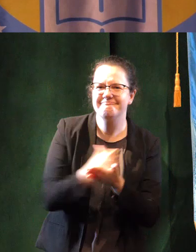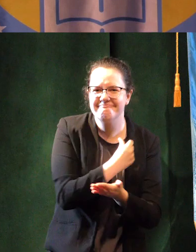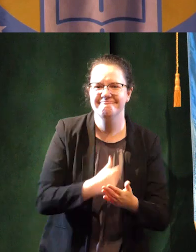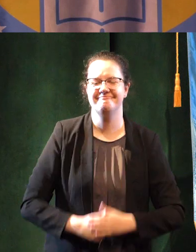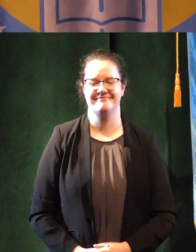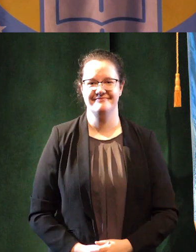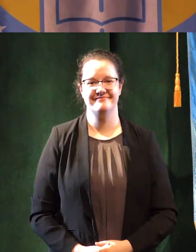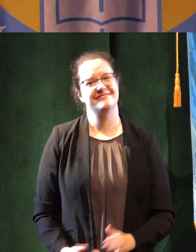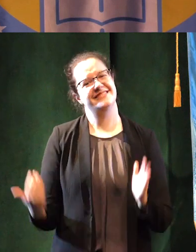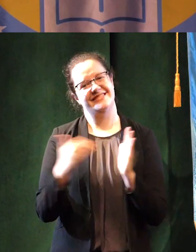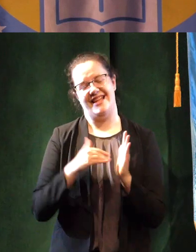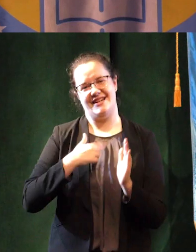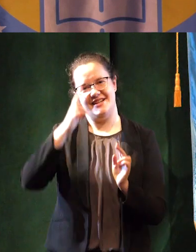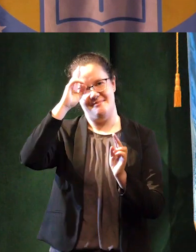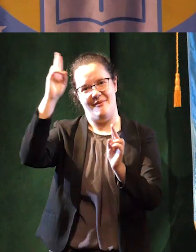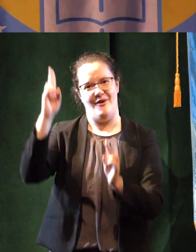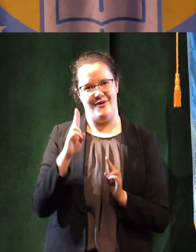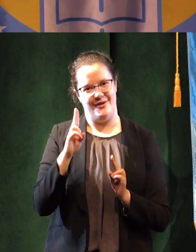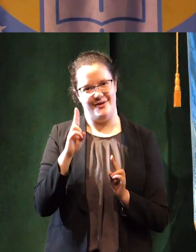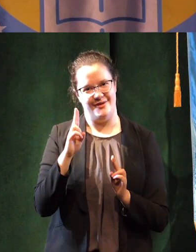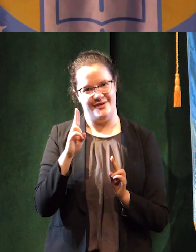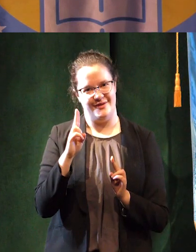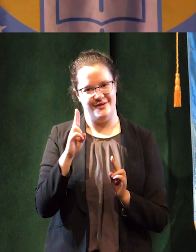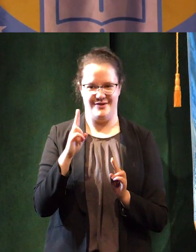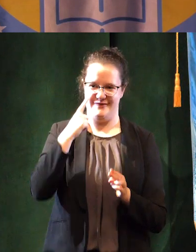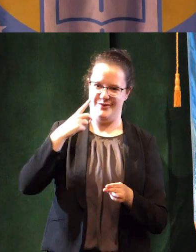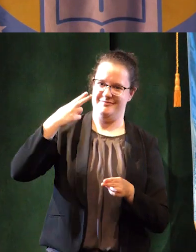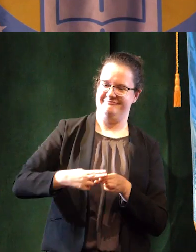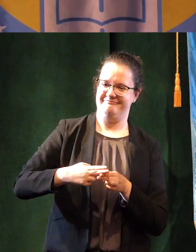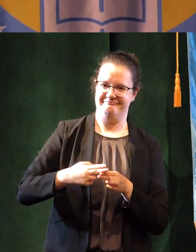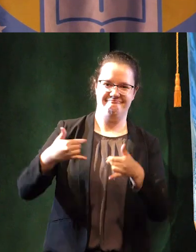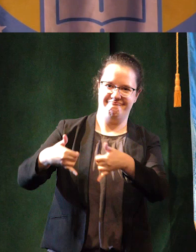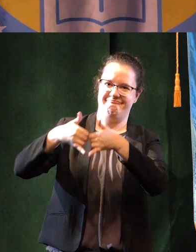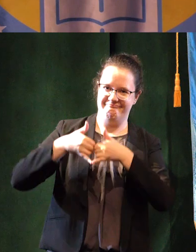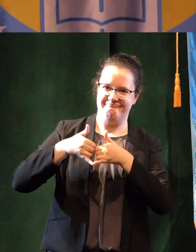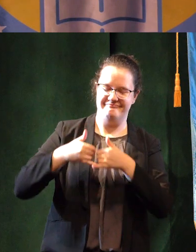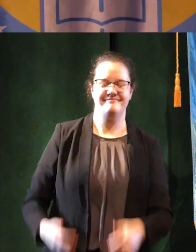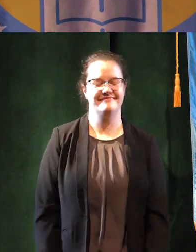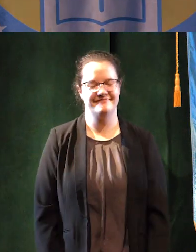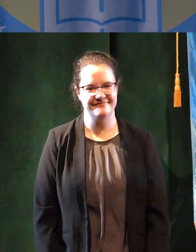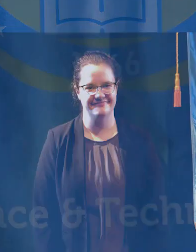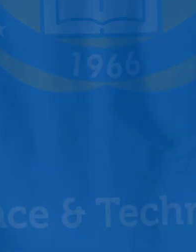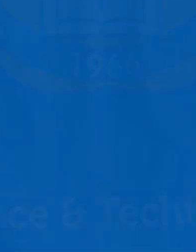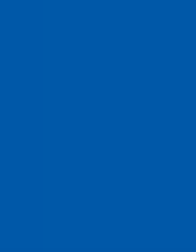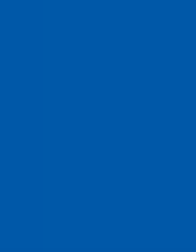advantage of these and again I'm very honored to be named recipient